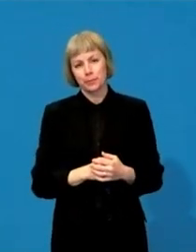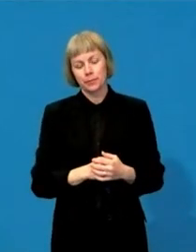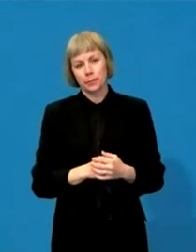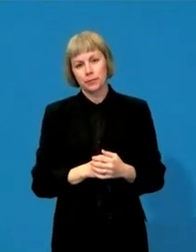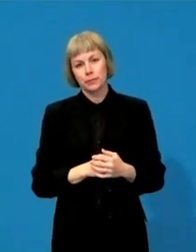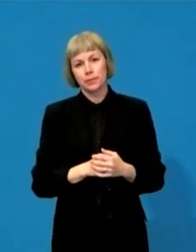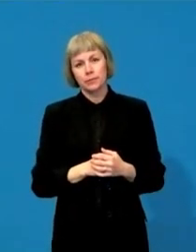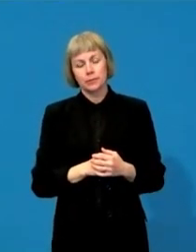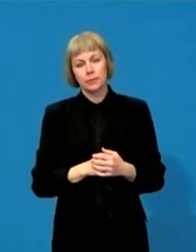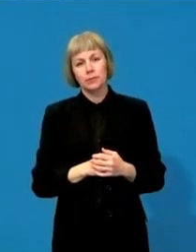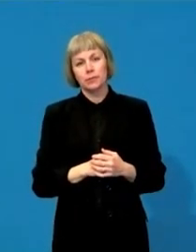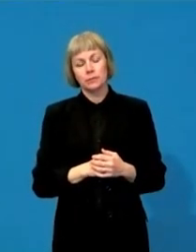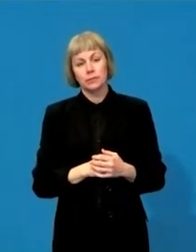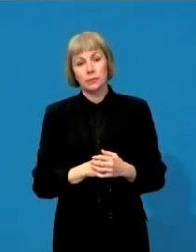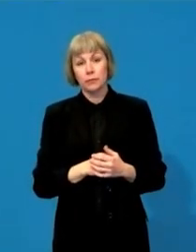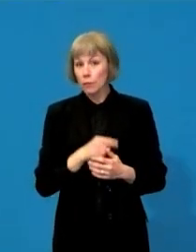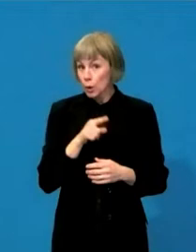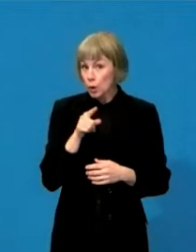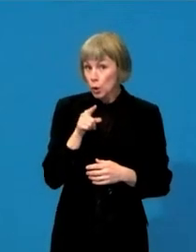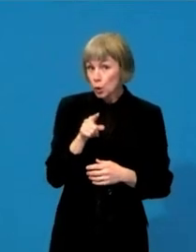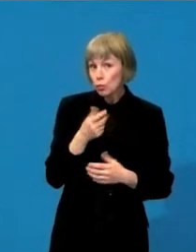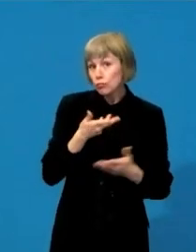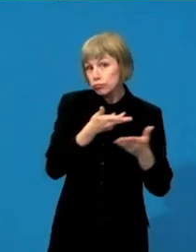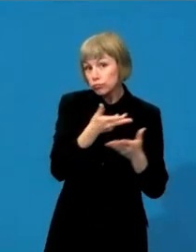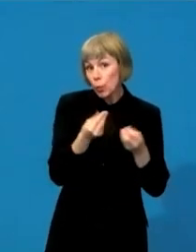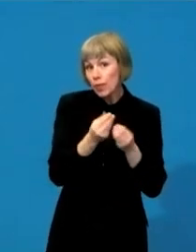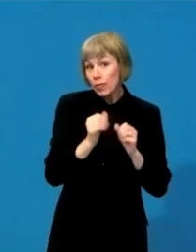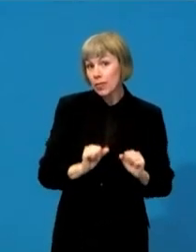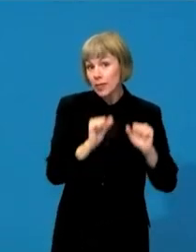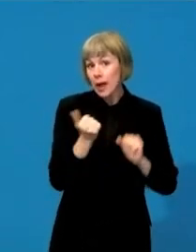And do you speak with any Aboriginal staff at all, or you don't -